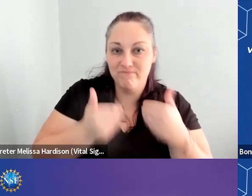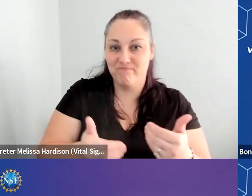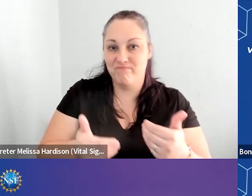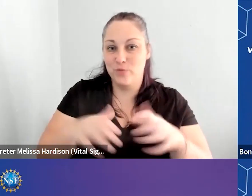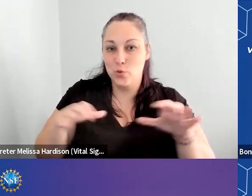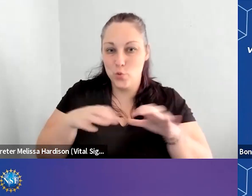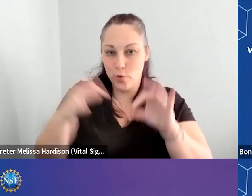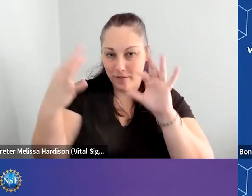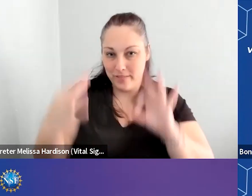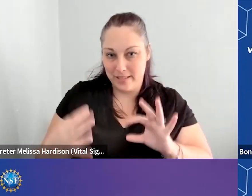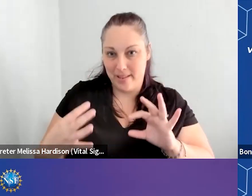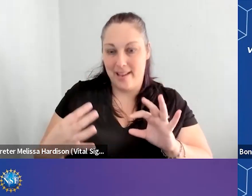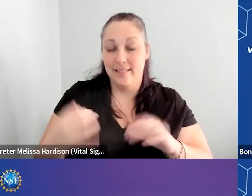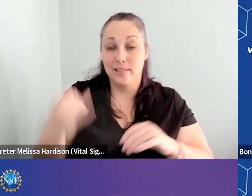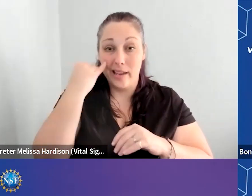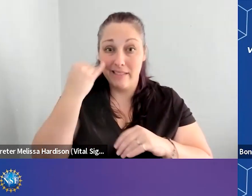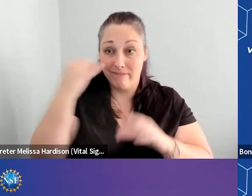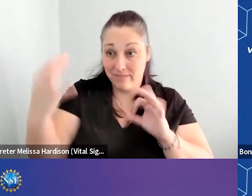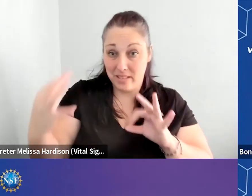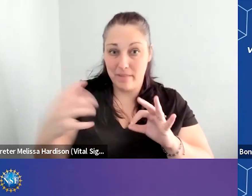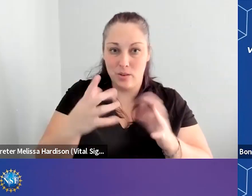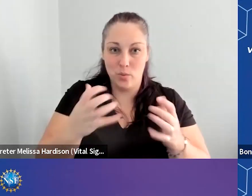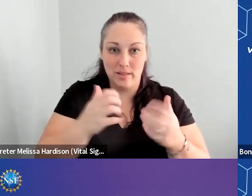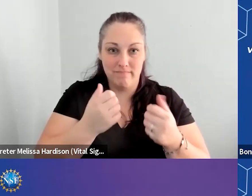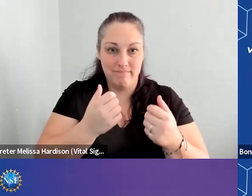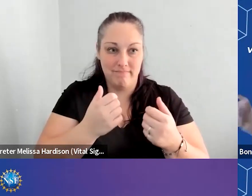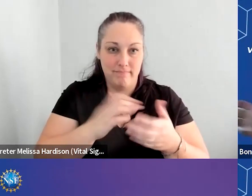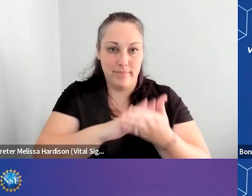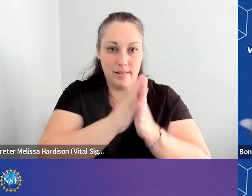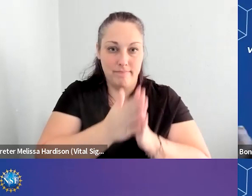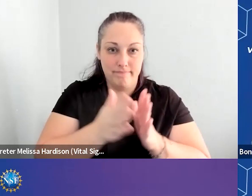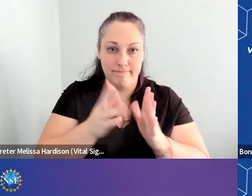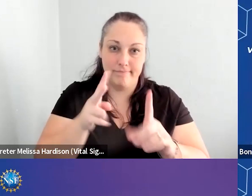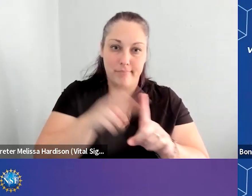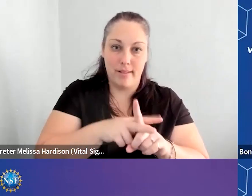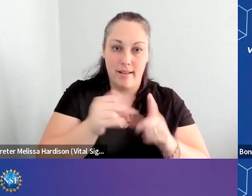And so -- and that differs by institution in how early you have to have the proposal.